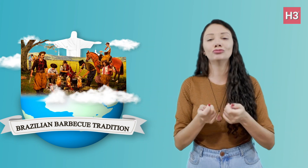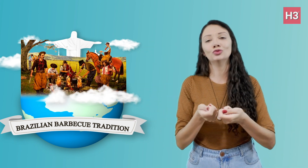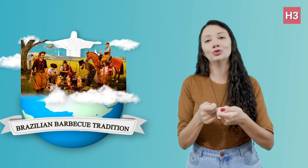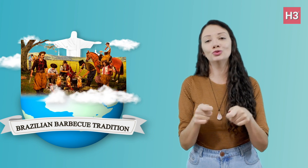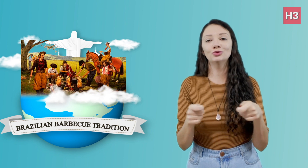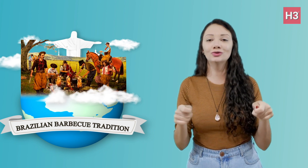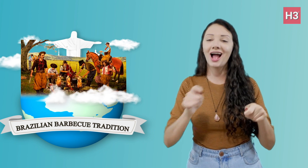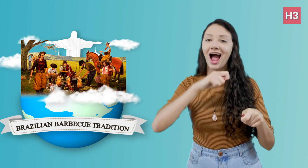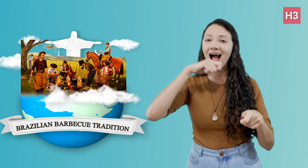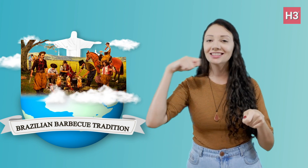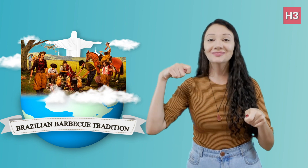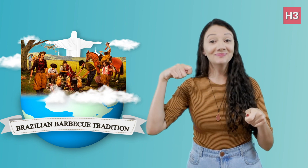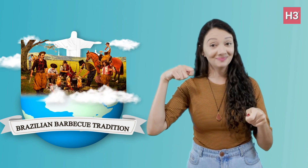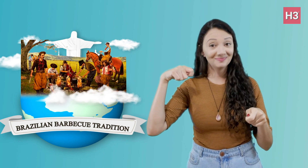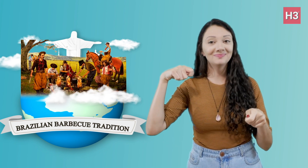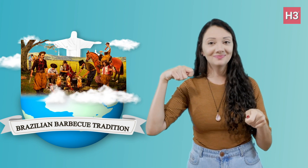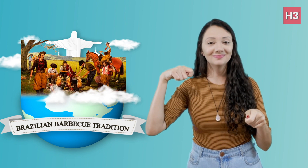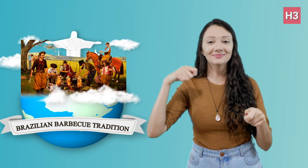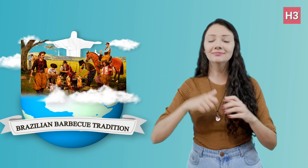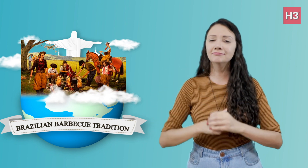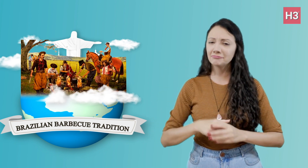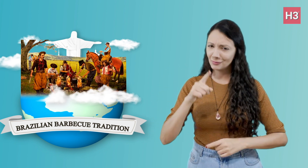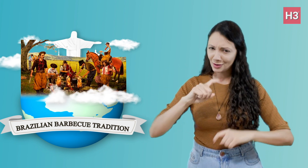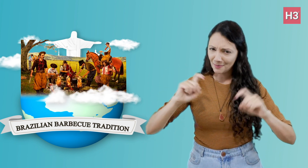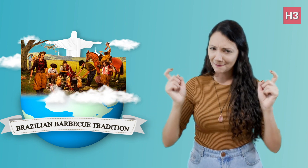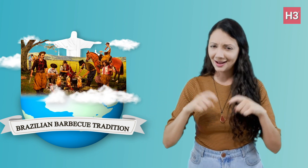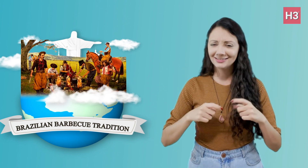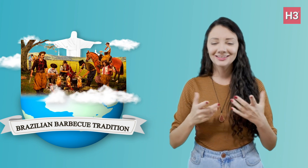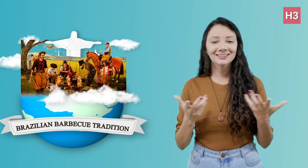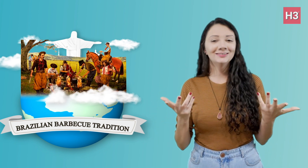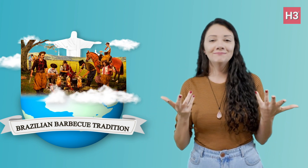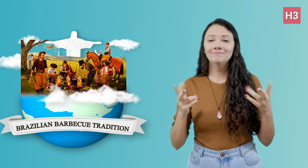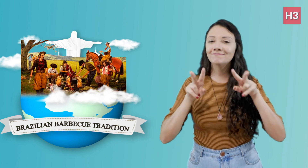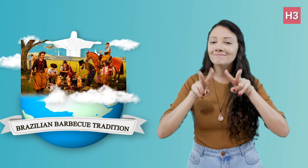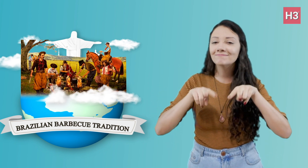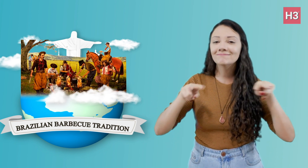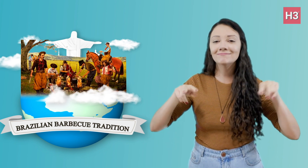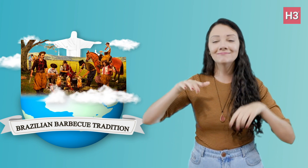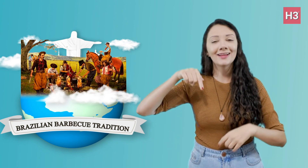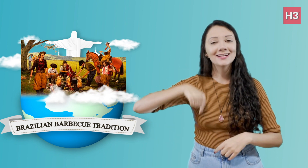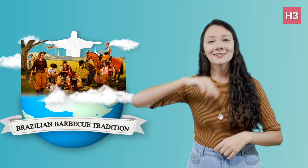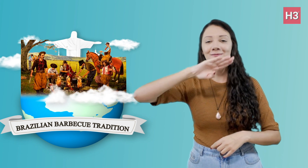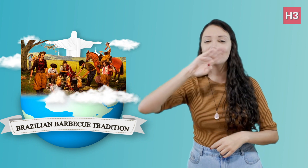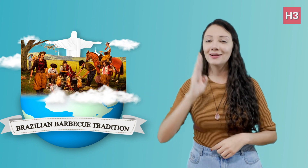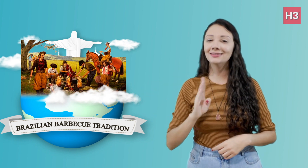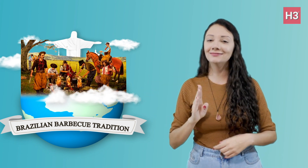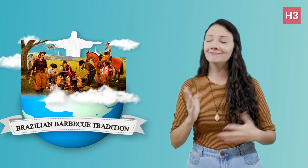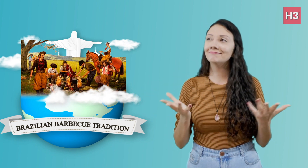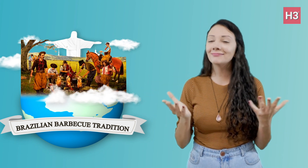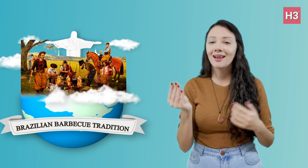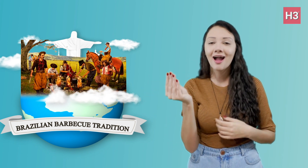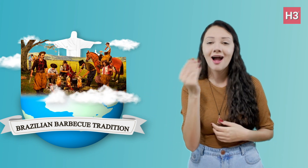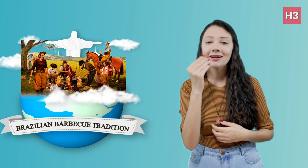You cannot visit Brazil without eating their barbecue.